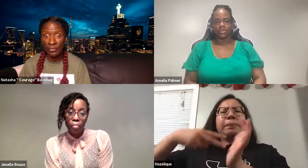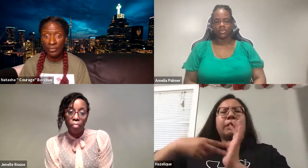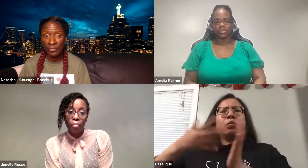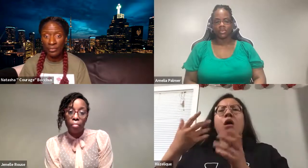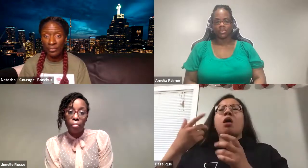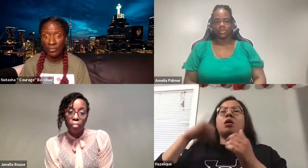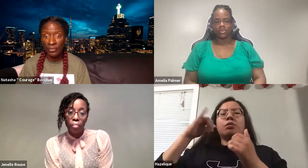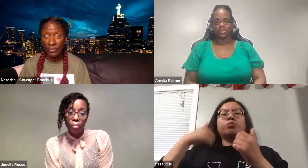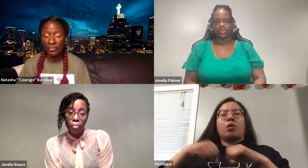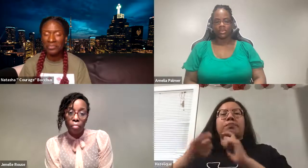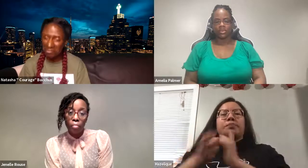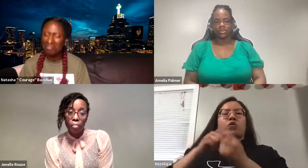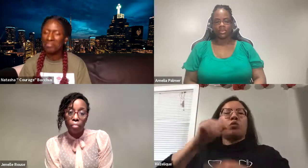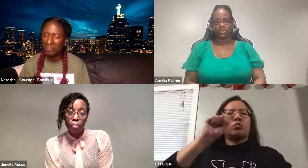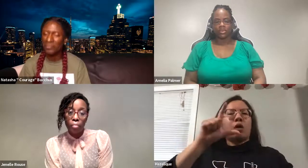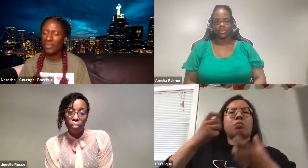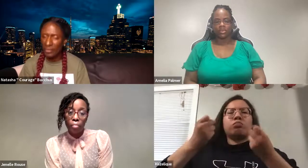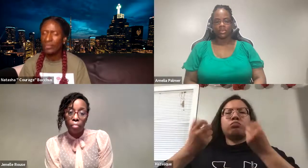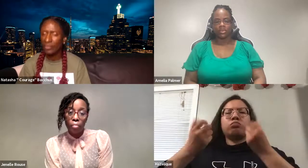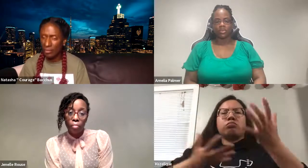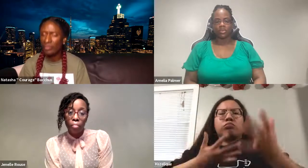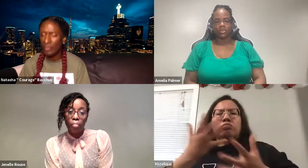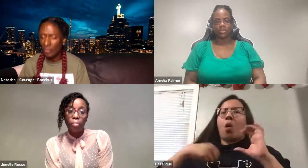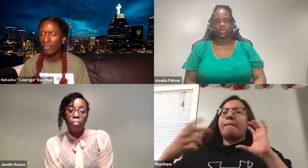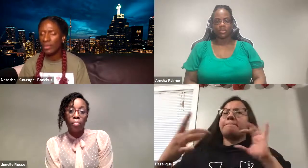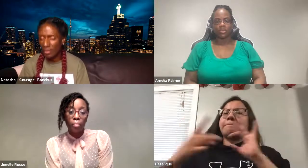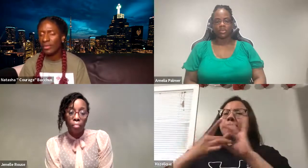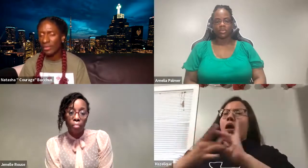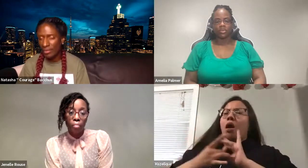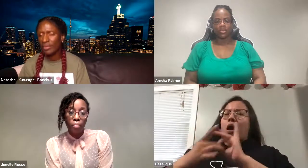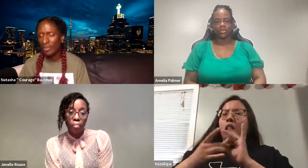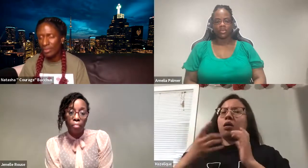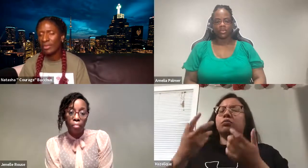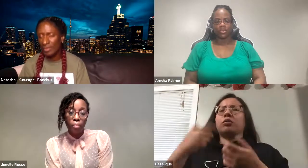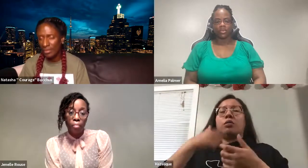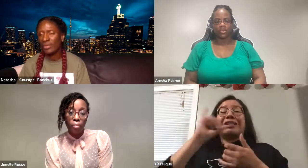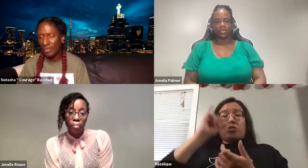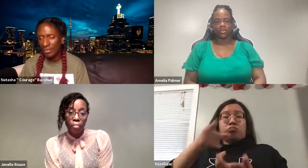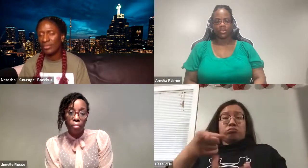the spoken language we learn about the meaning and how we can translate that to oneida sign language